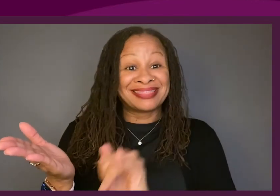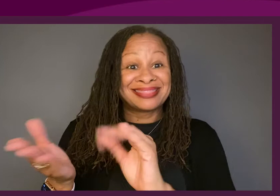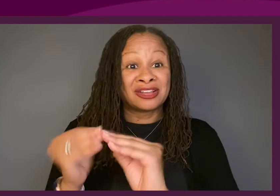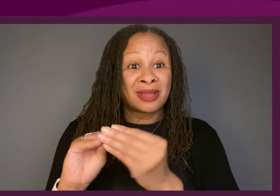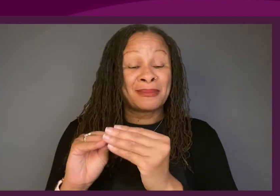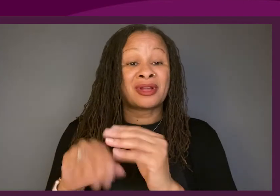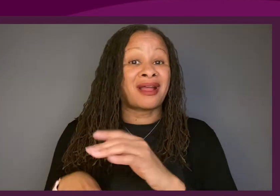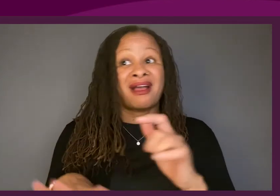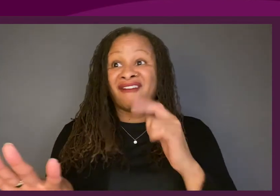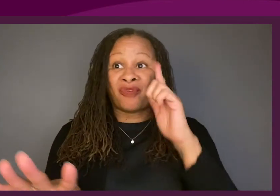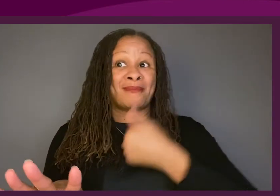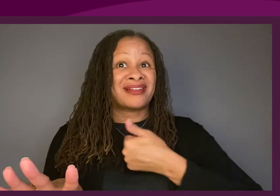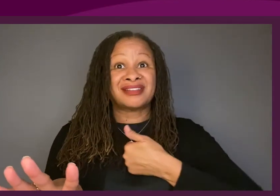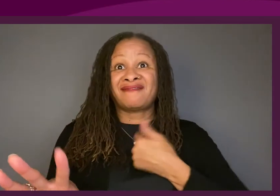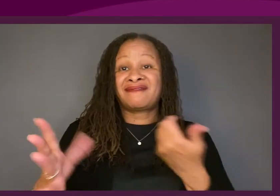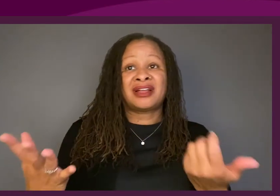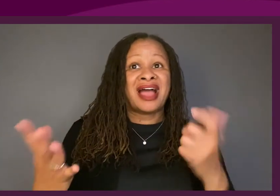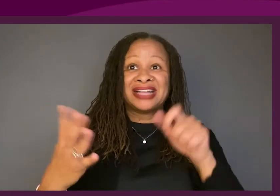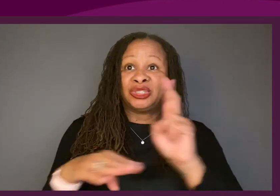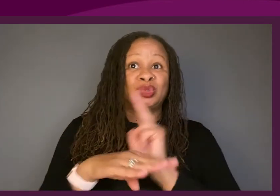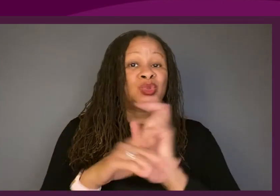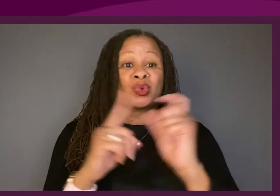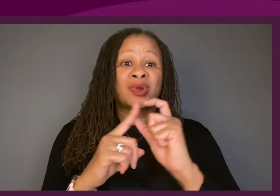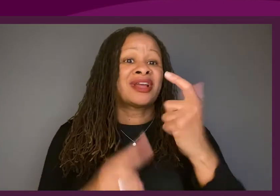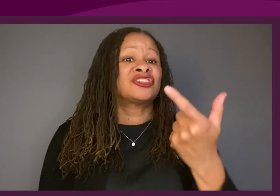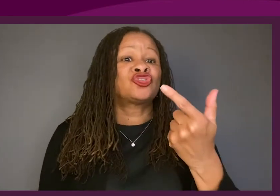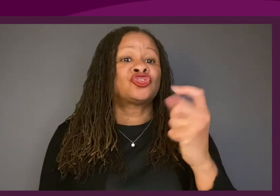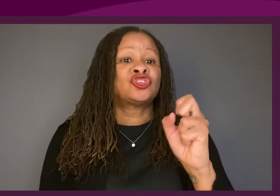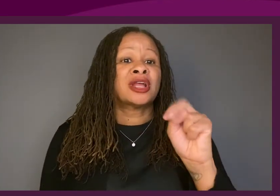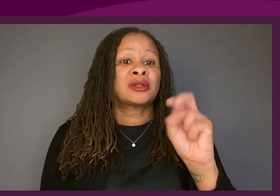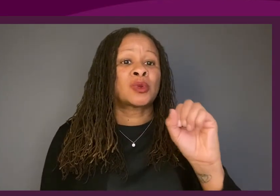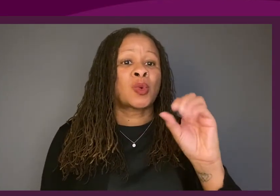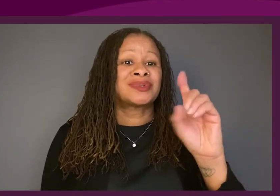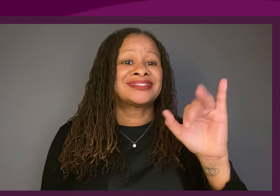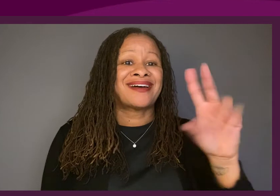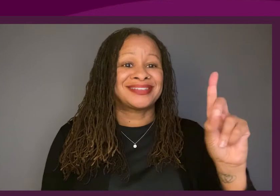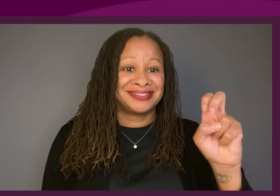People with disabilities, especially multiply marginalized people with disabilities have